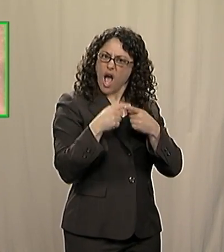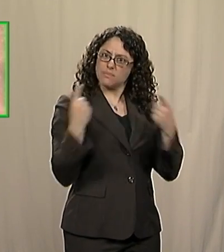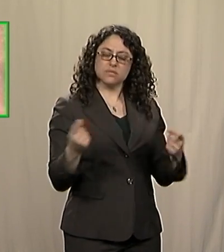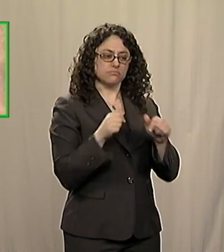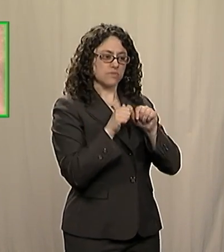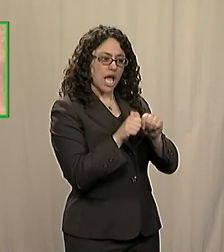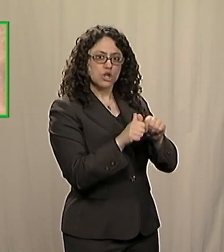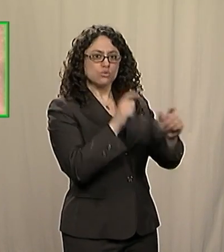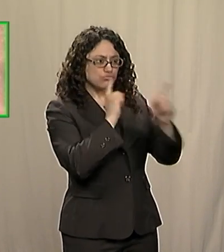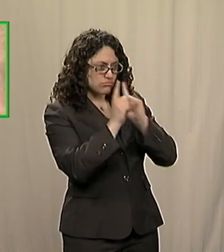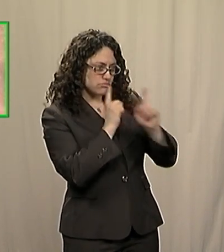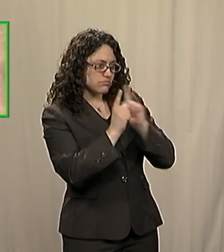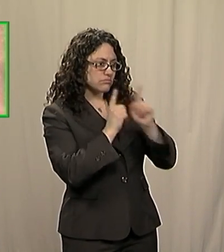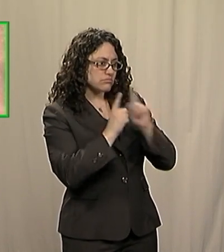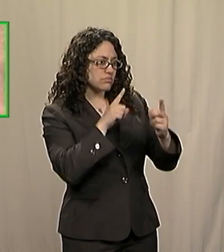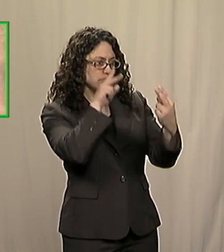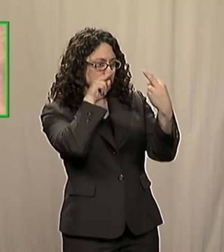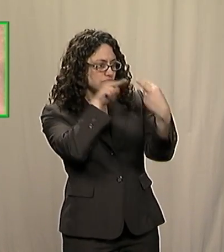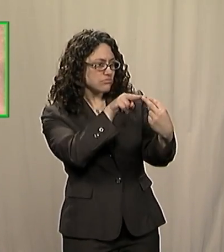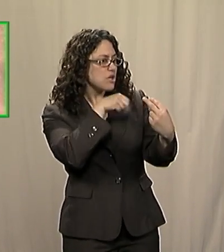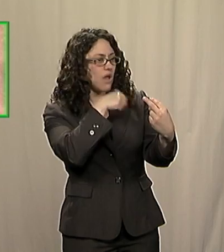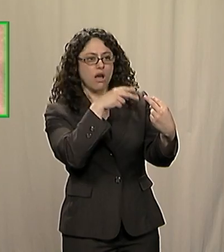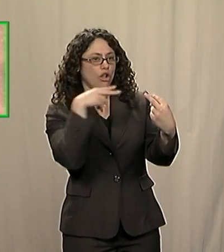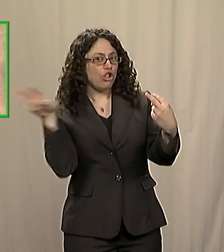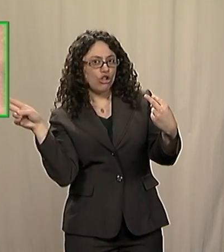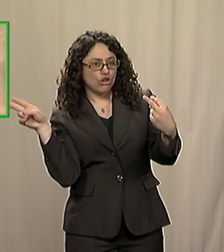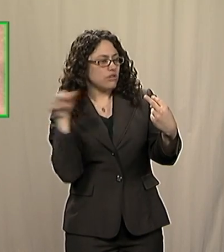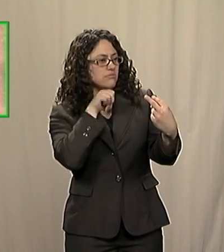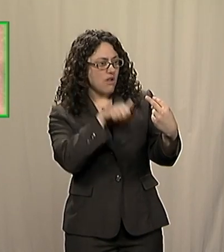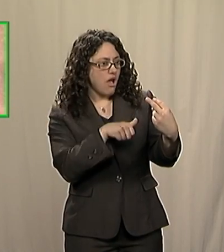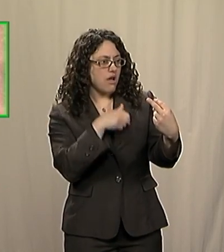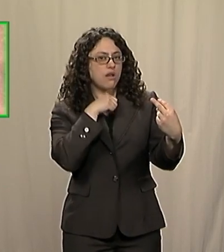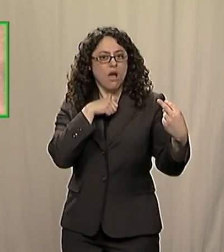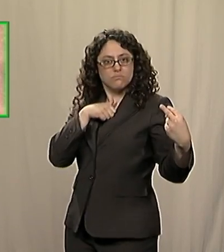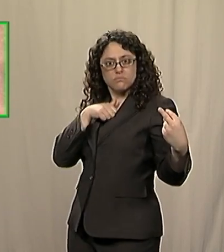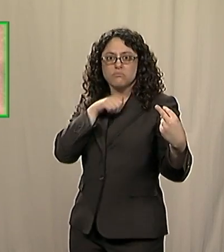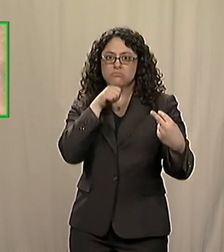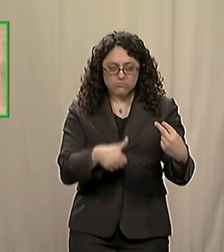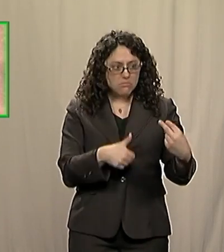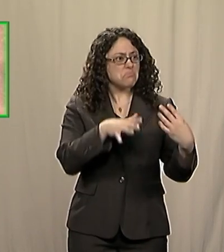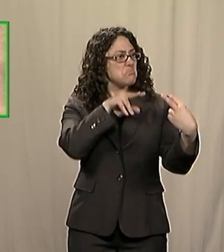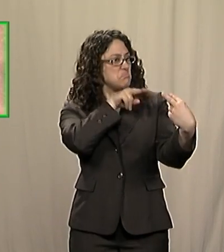with their initial interactants and not allow that space. Once the first two have diverged,